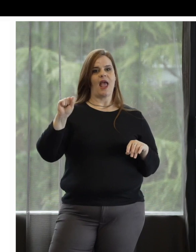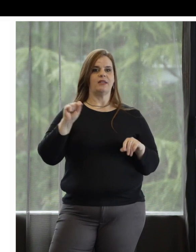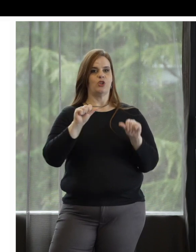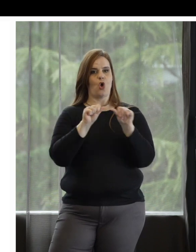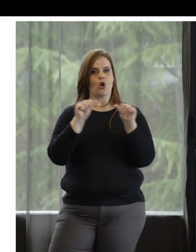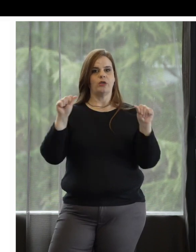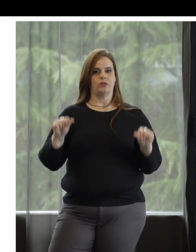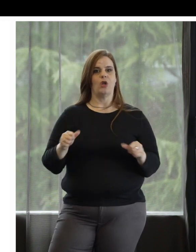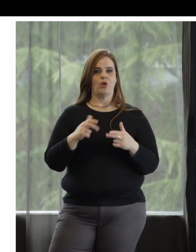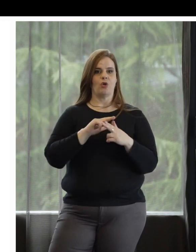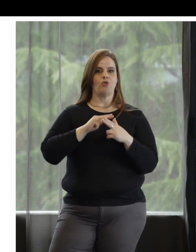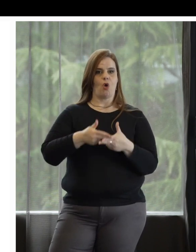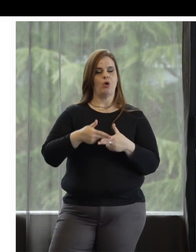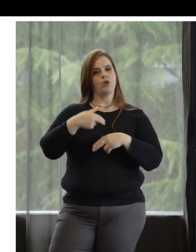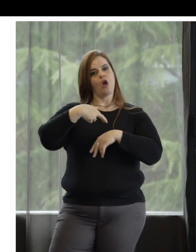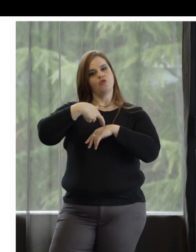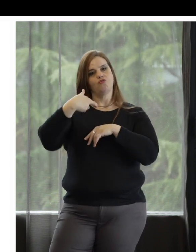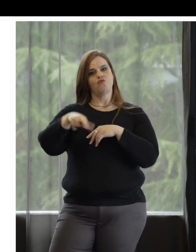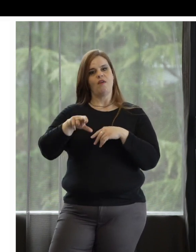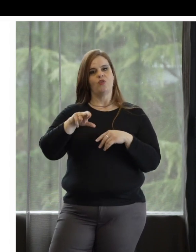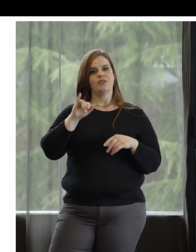the reference I T S architecture and the